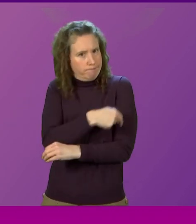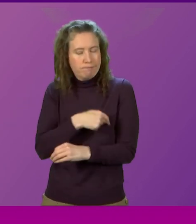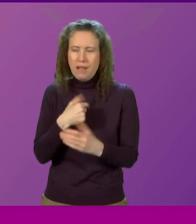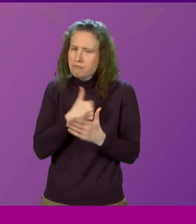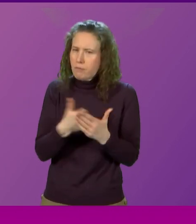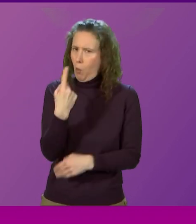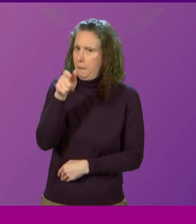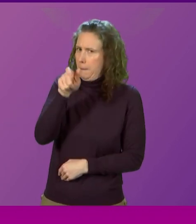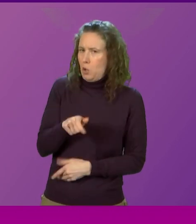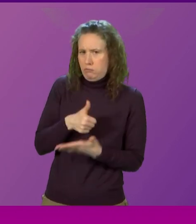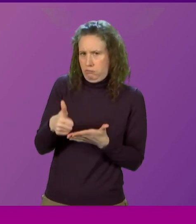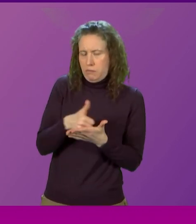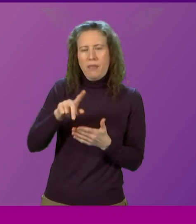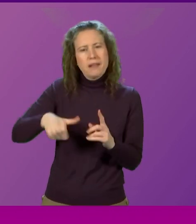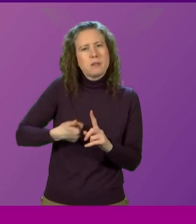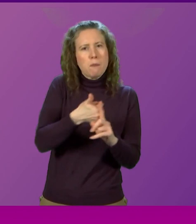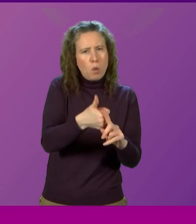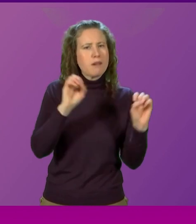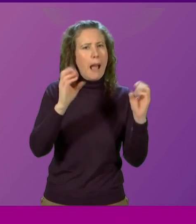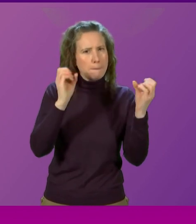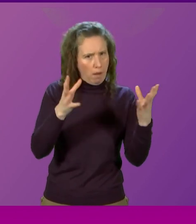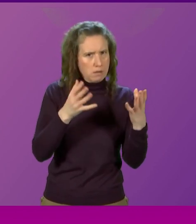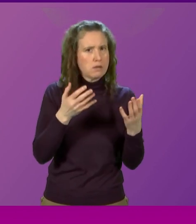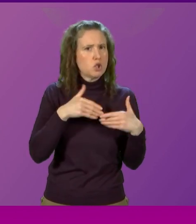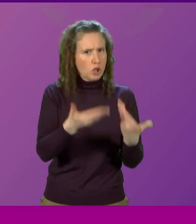and which are used to support the Ambulance Service’s multivehicle response to serious